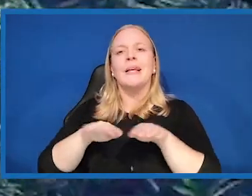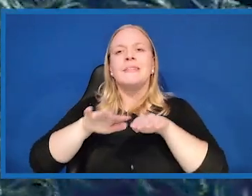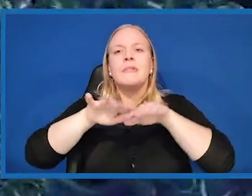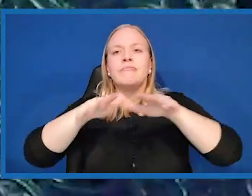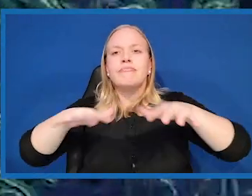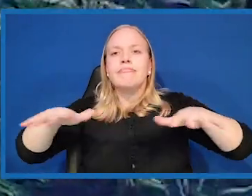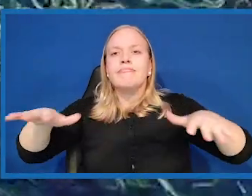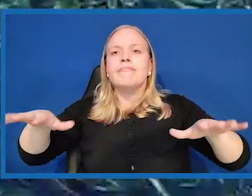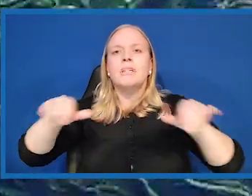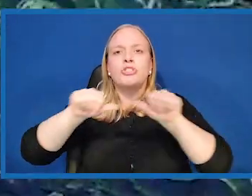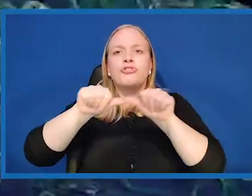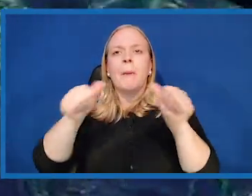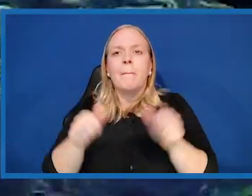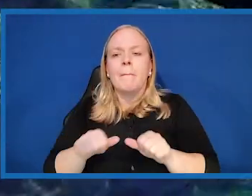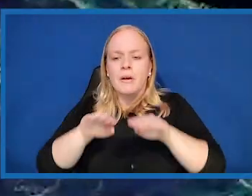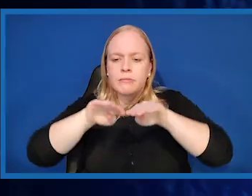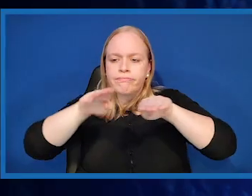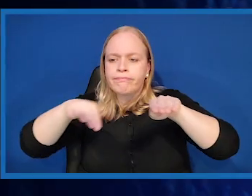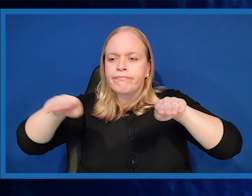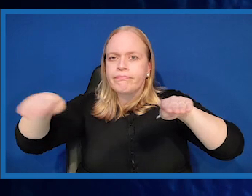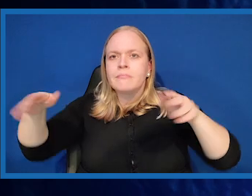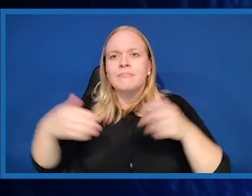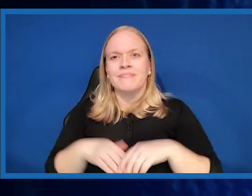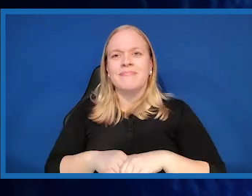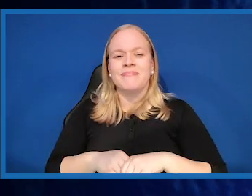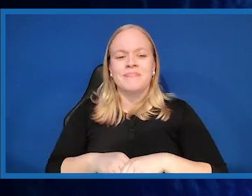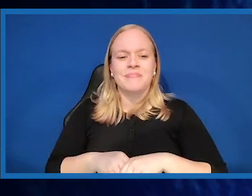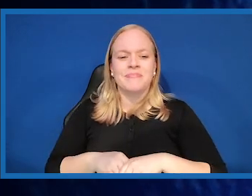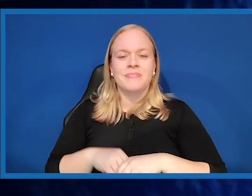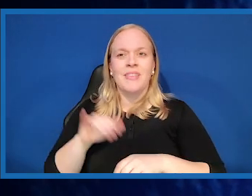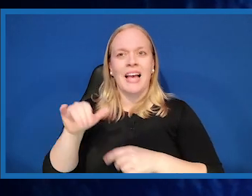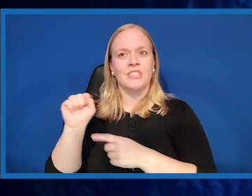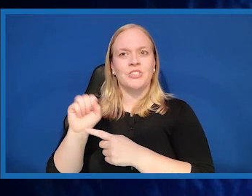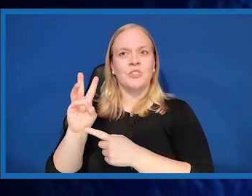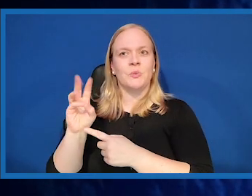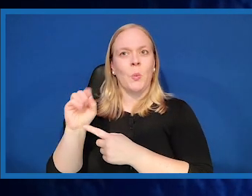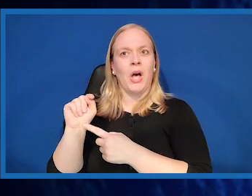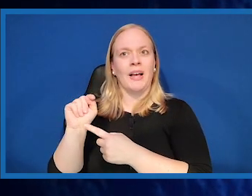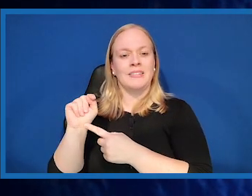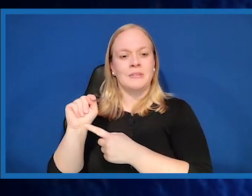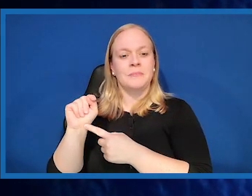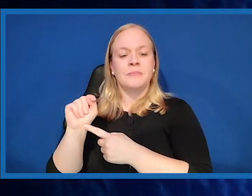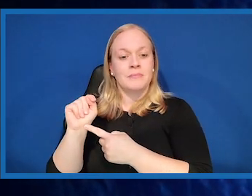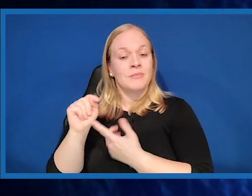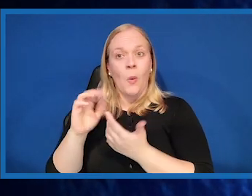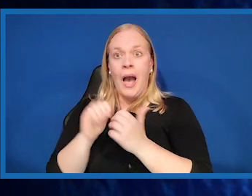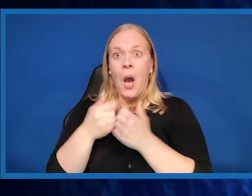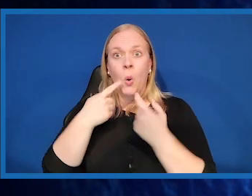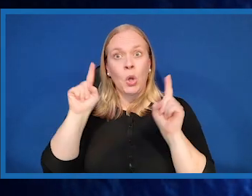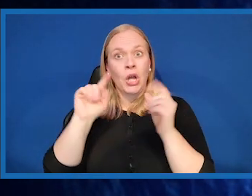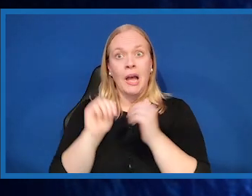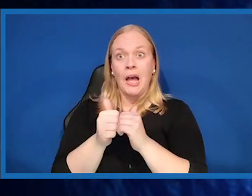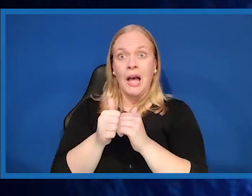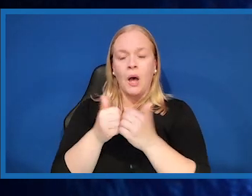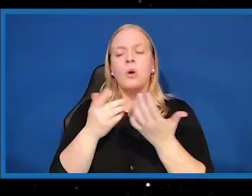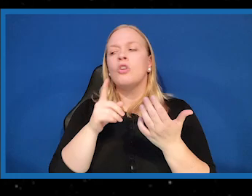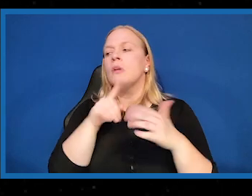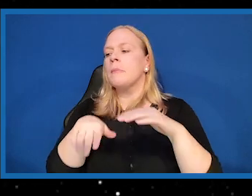OF THE SHAPE OF, UH, WHAT WE'RE LOOKING AT. OKAY, GOT IT. AND SO THE WAY SWOT WORKS, UH, IT'S BASICALLY, WE'RE USING THE SAME INSTRUMENT